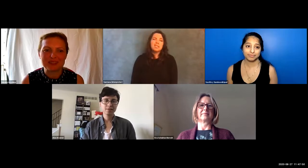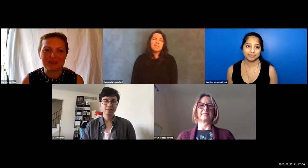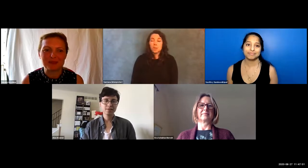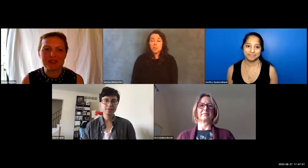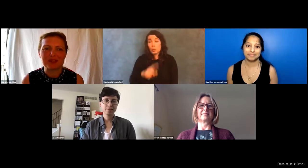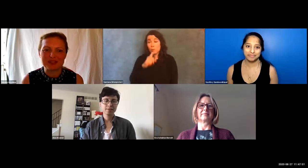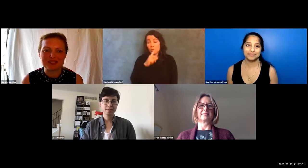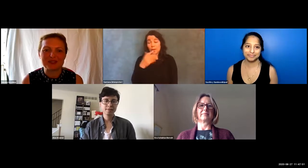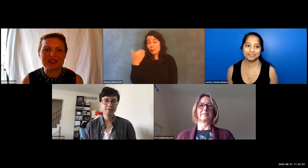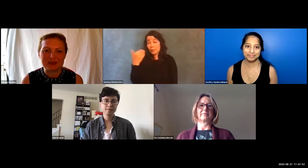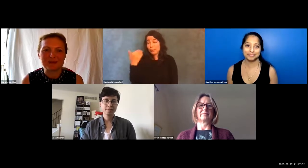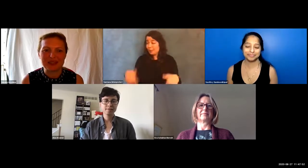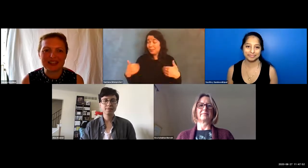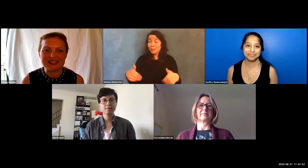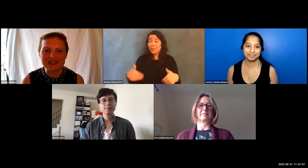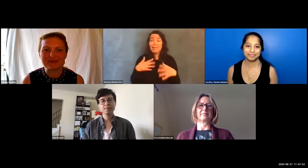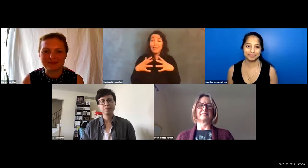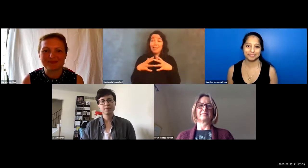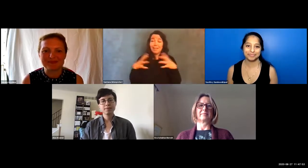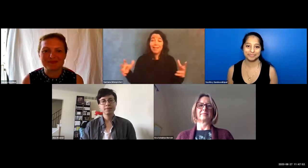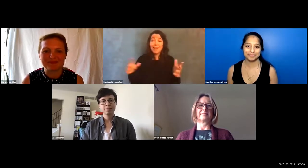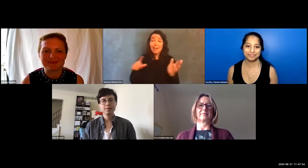in putting all this together. I guess.